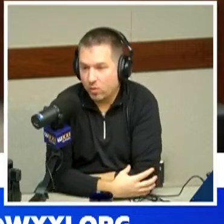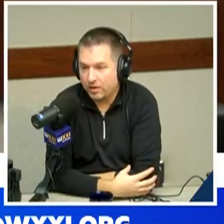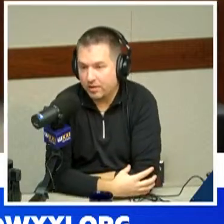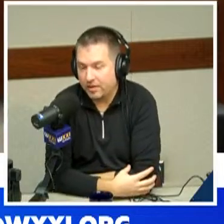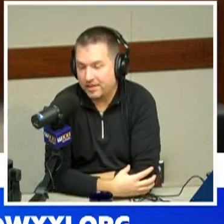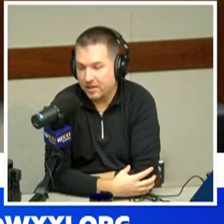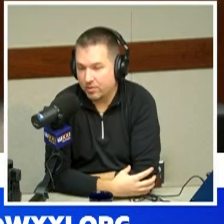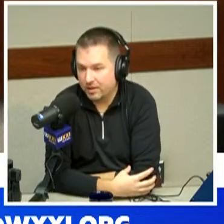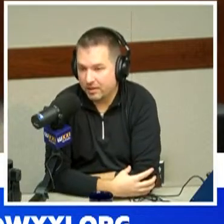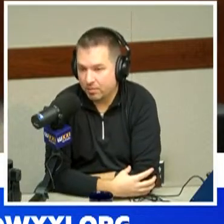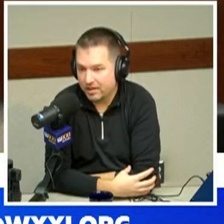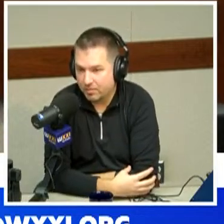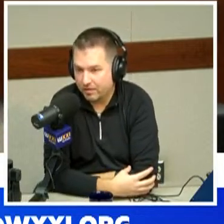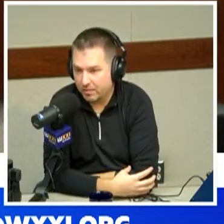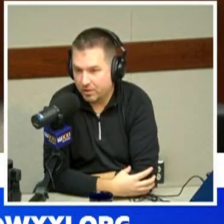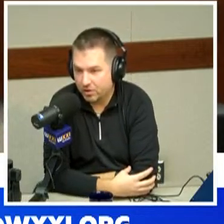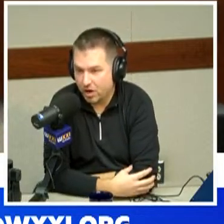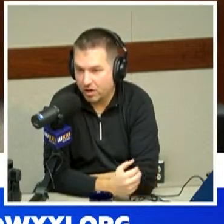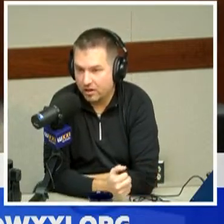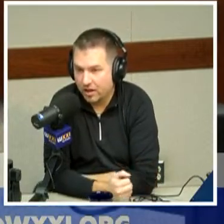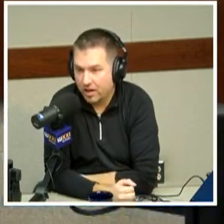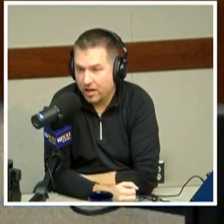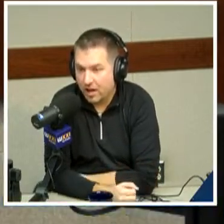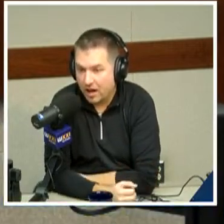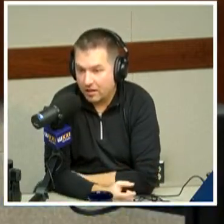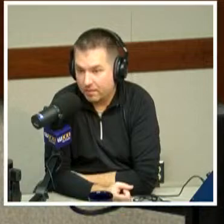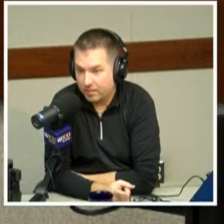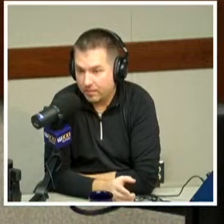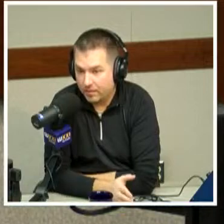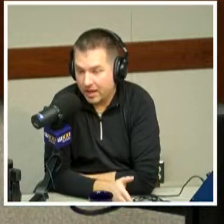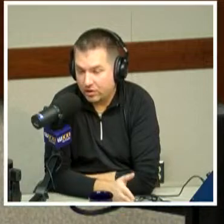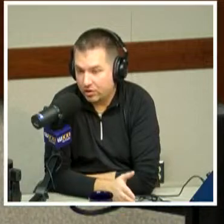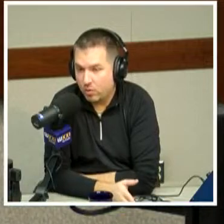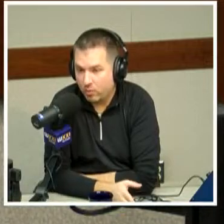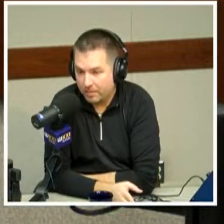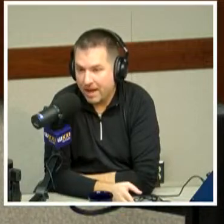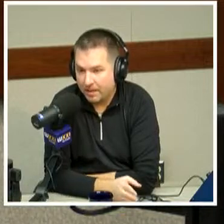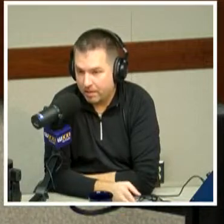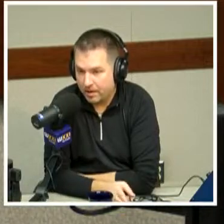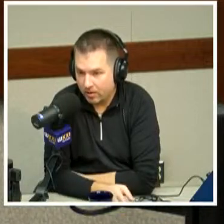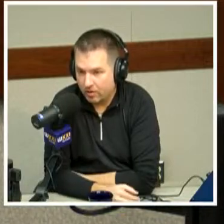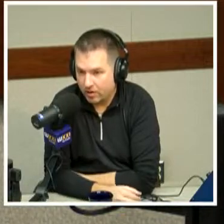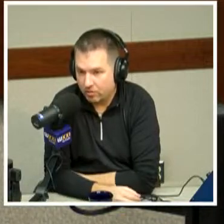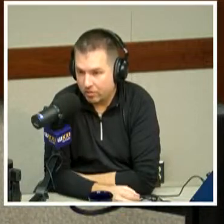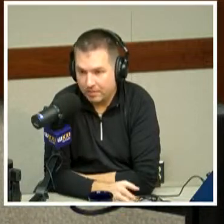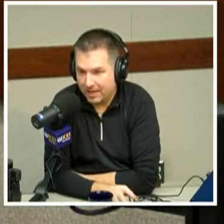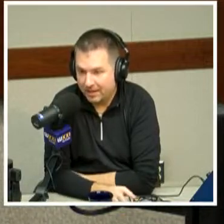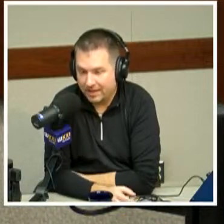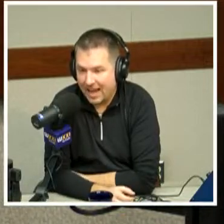one of the things that really impressed me from the start um not just when we met but immediately